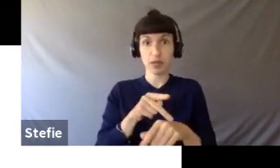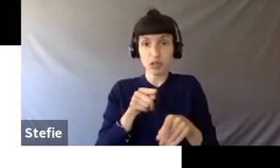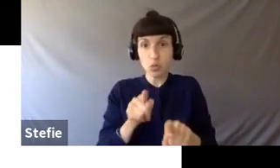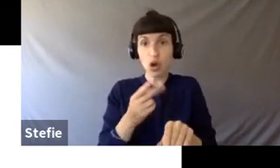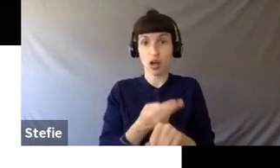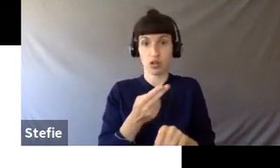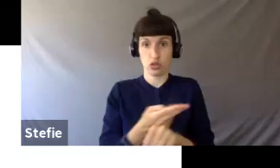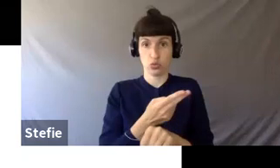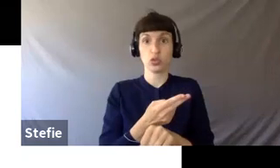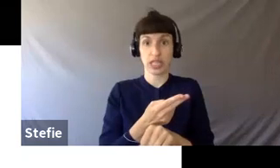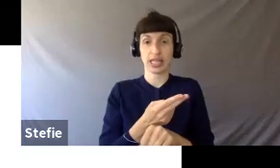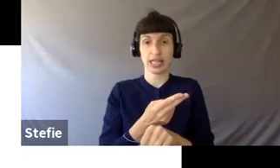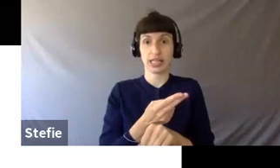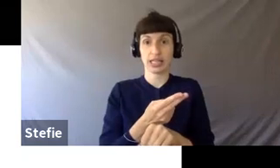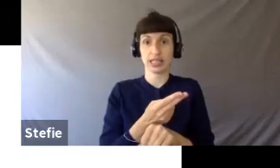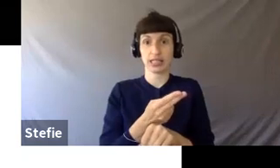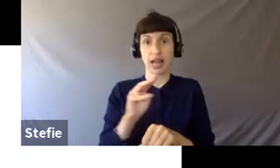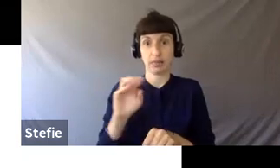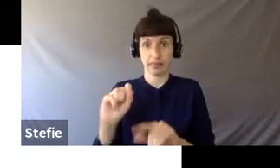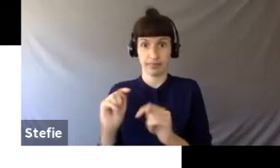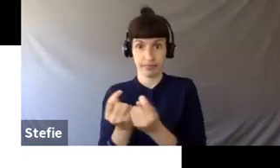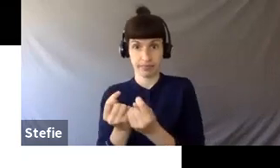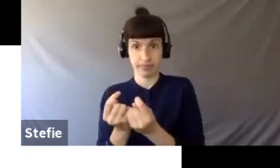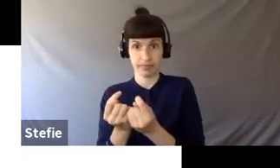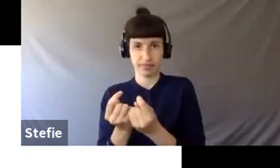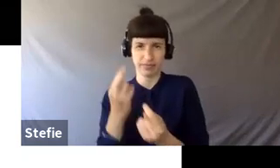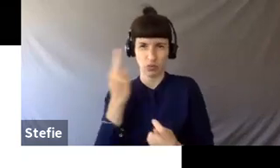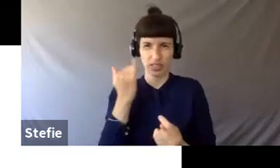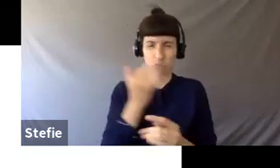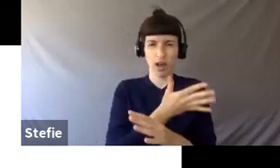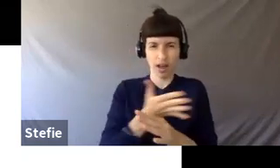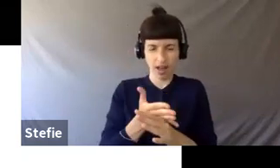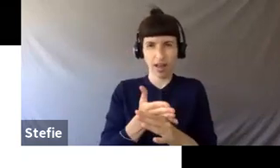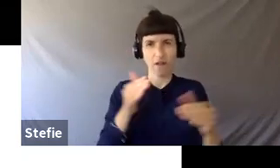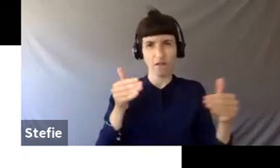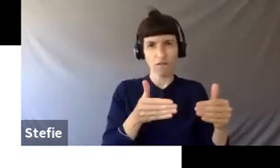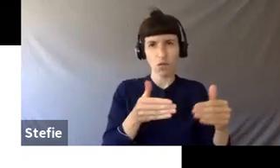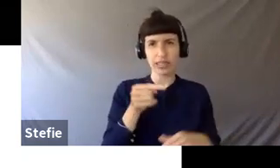Well you need to be addressing these when you use the tool so it has to be built in. This is the background. This is why we are spending time on this.